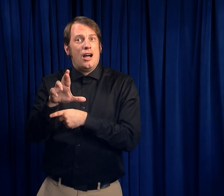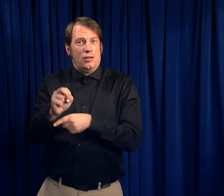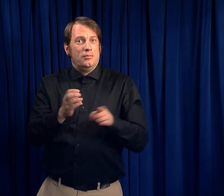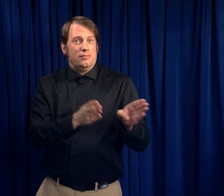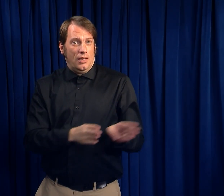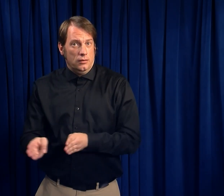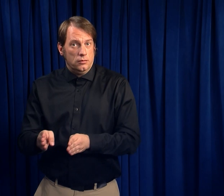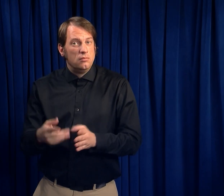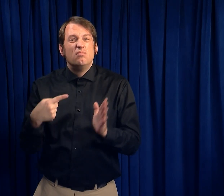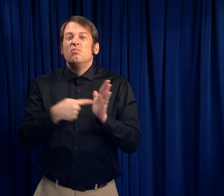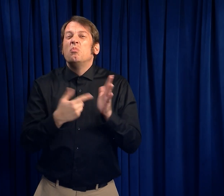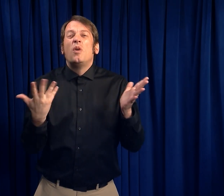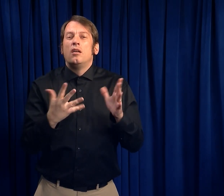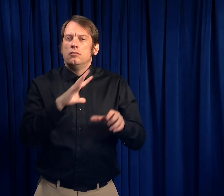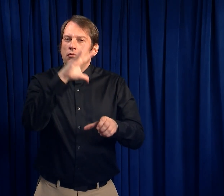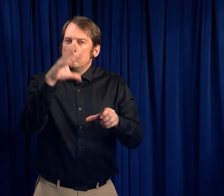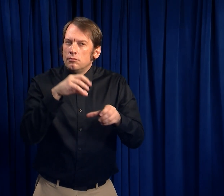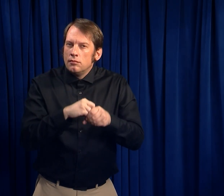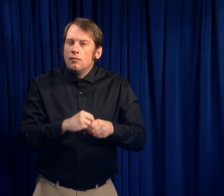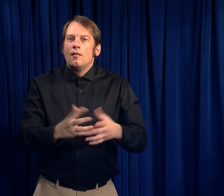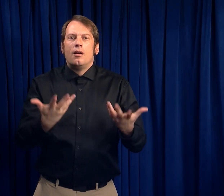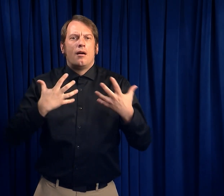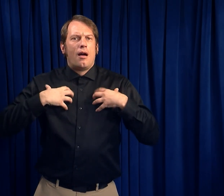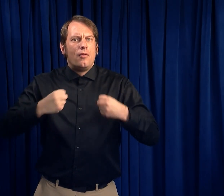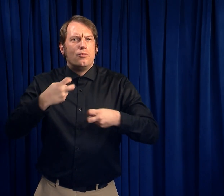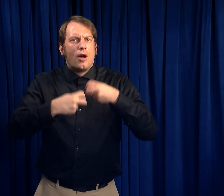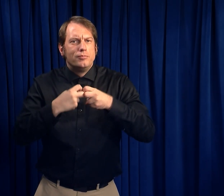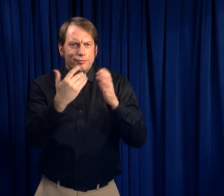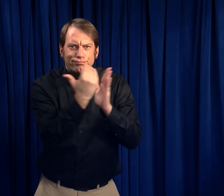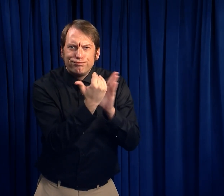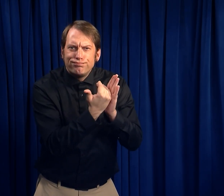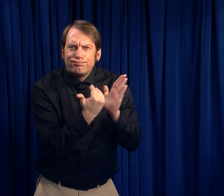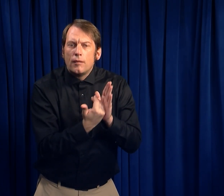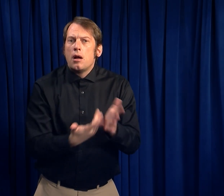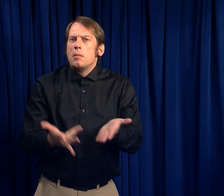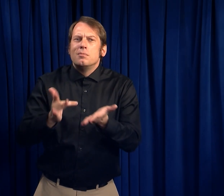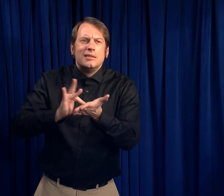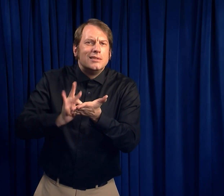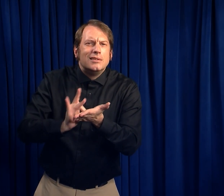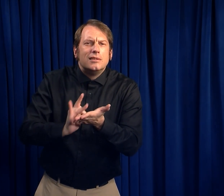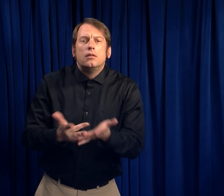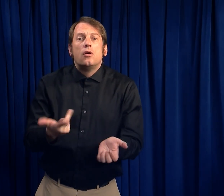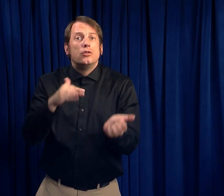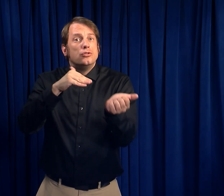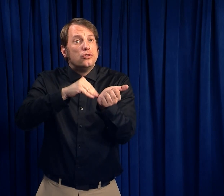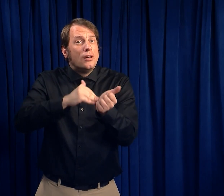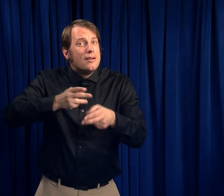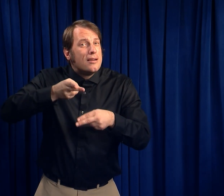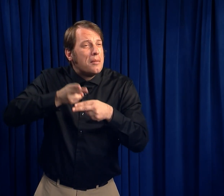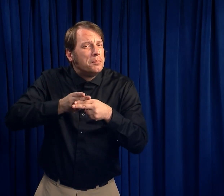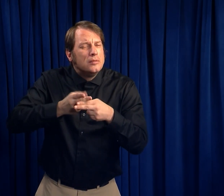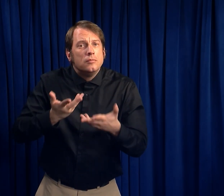A care plan lists your health conditions, medicines, healthcare providers, emergency contacts,